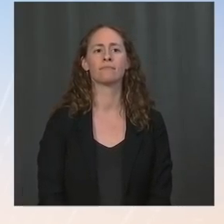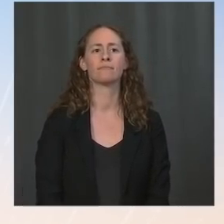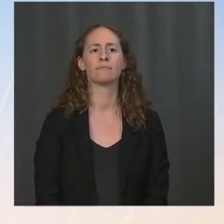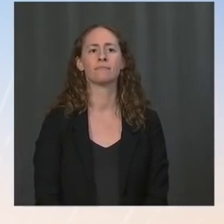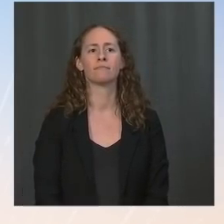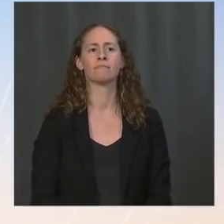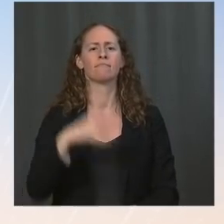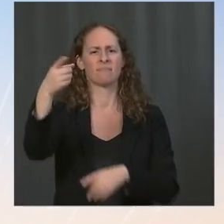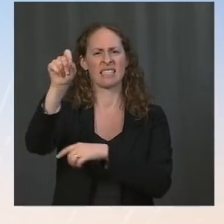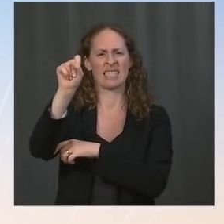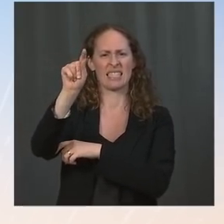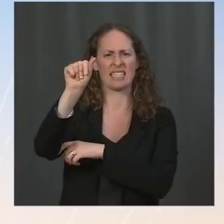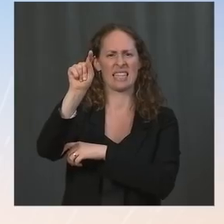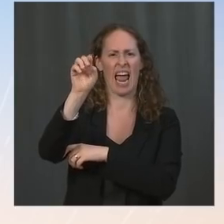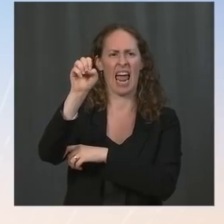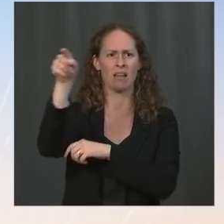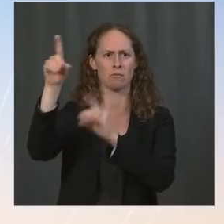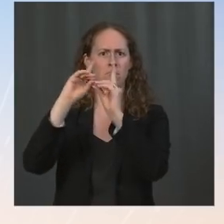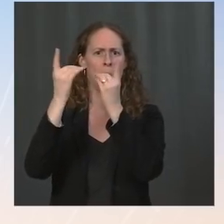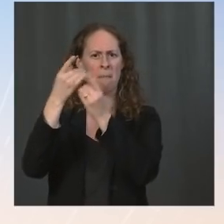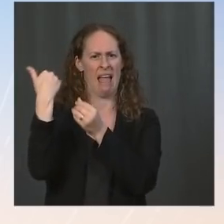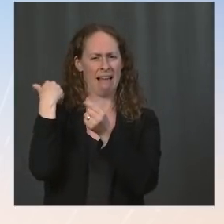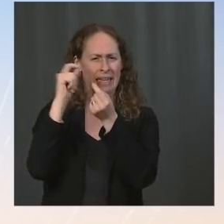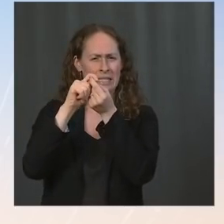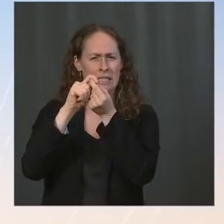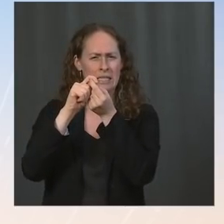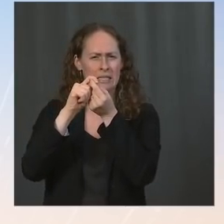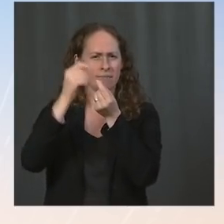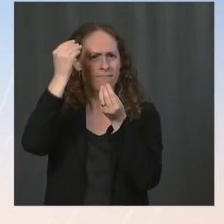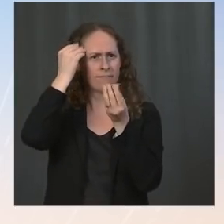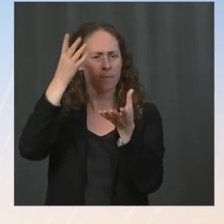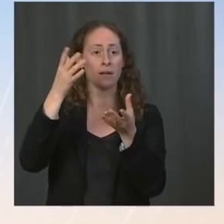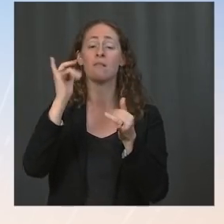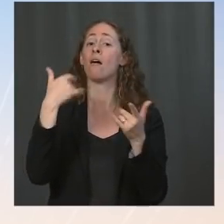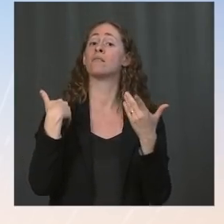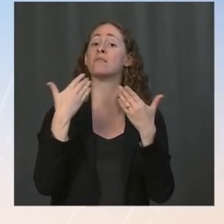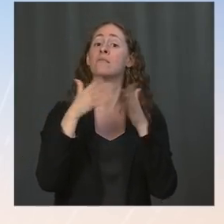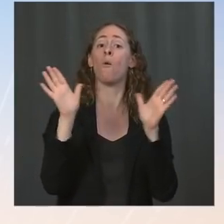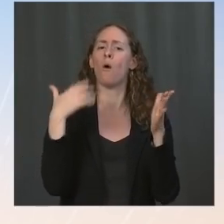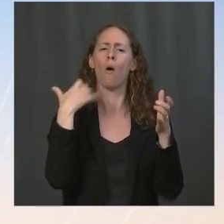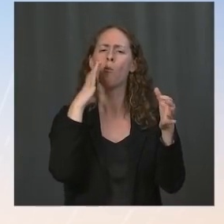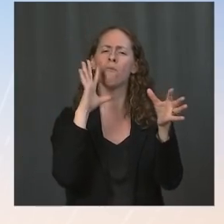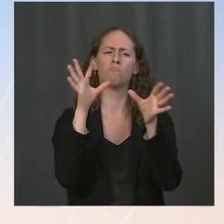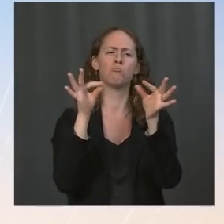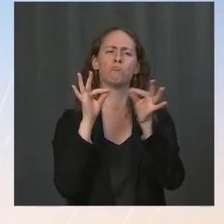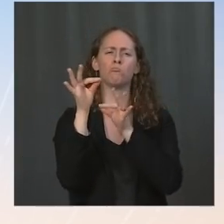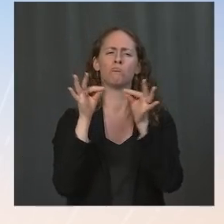but let me give you an update of where things stand at this point. Of those who self-identified as Americans in Afghanistan